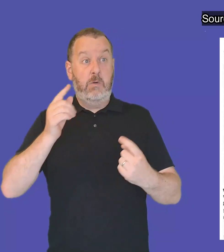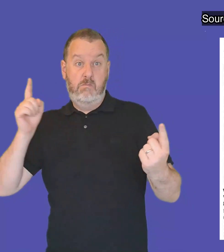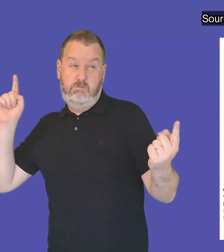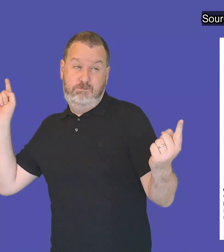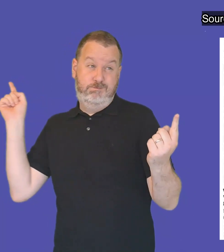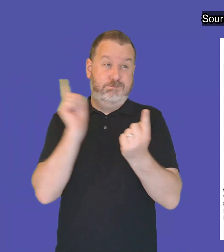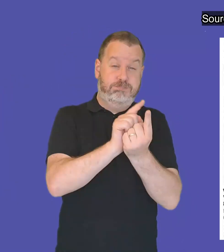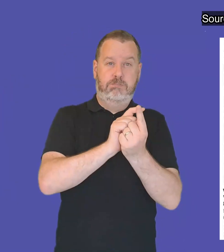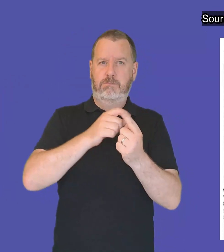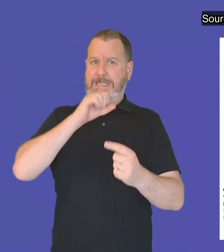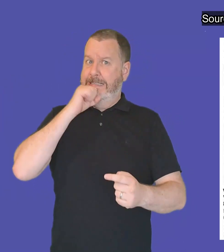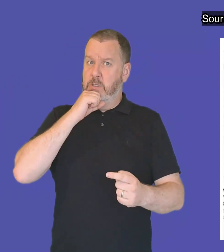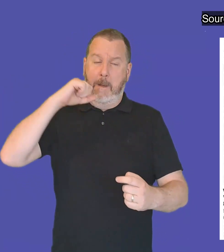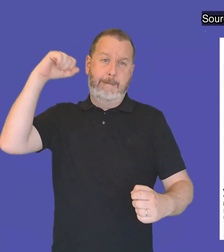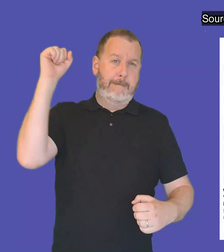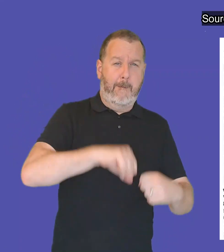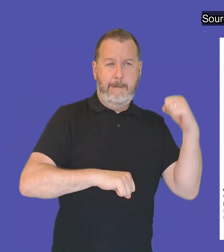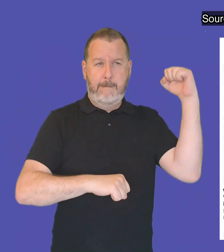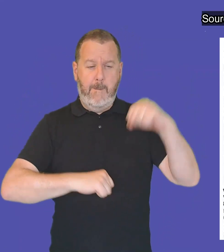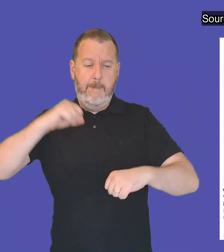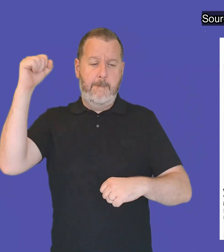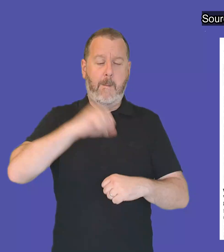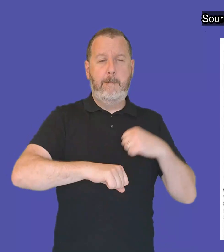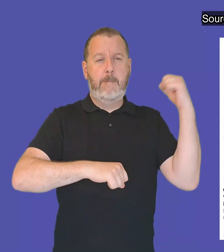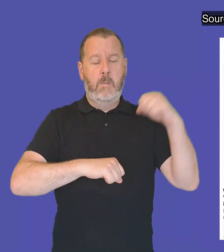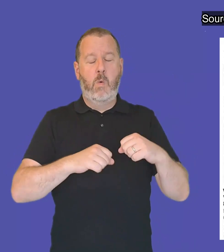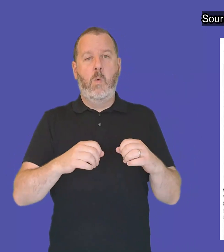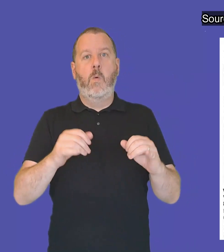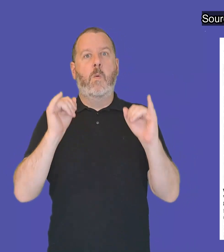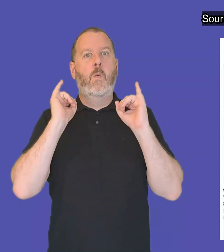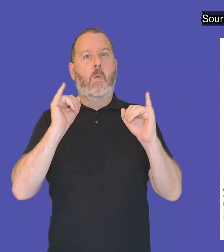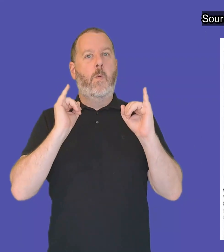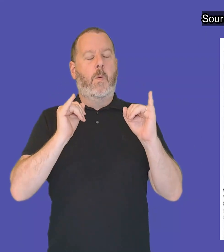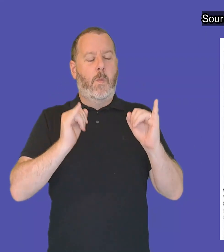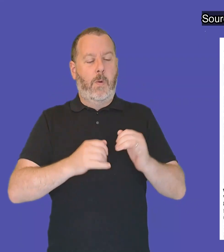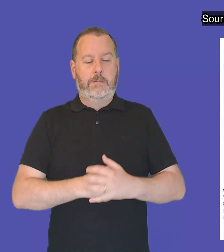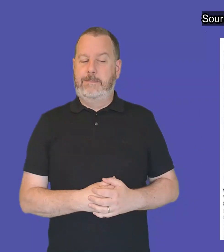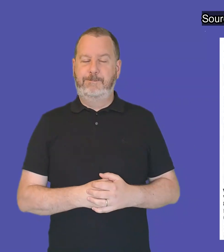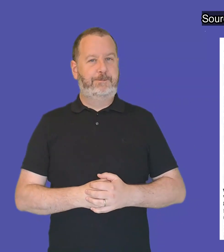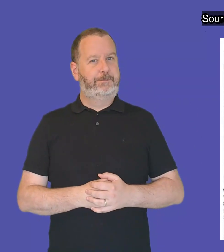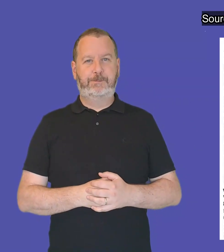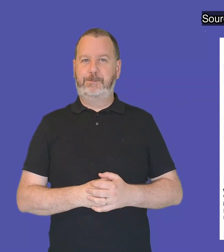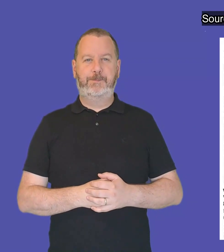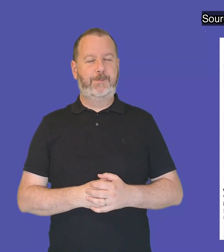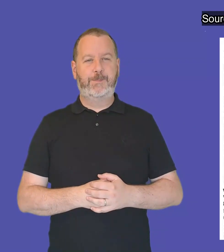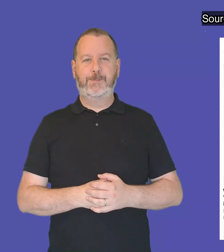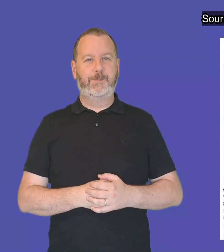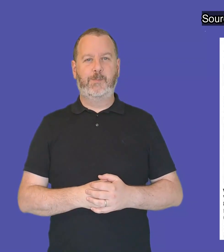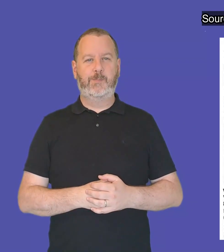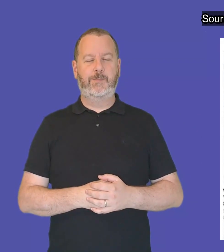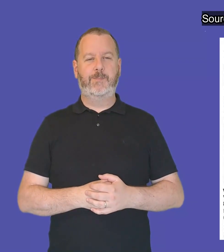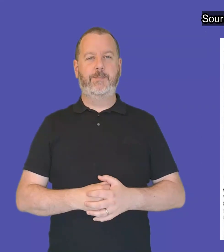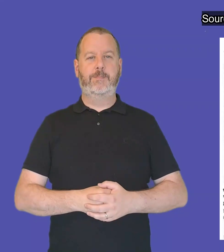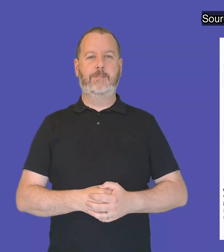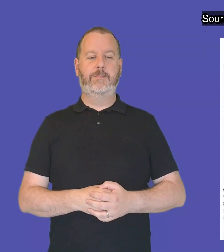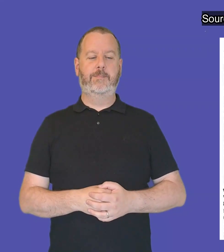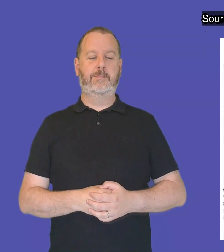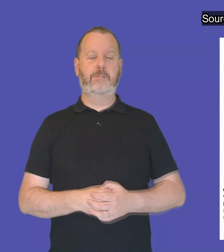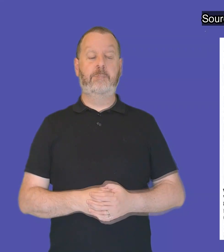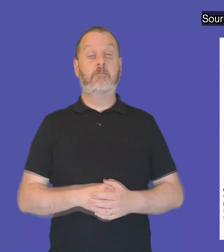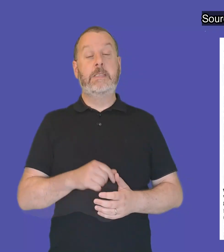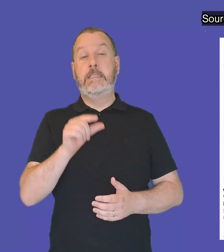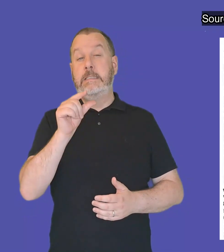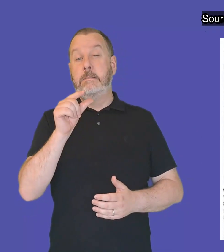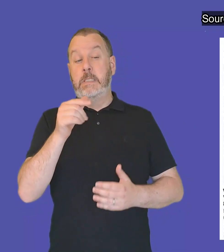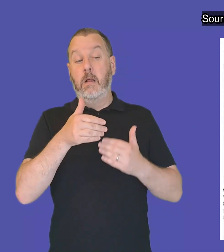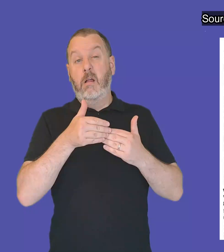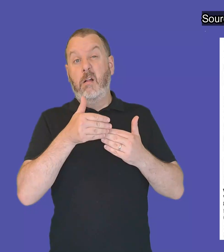and gave him a severe beating.